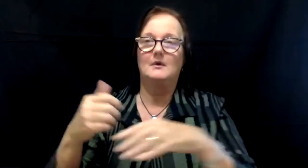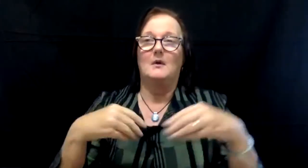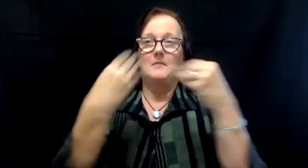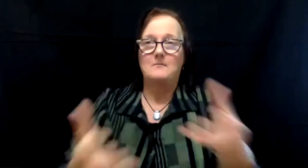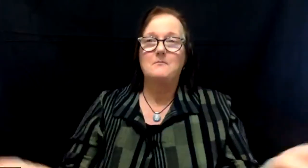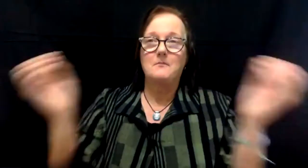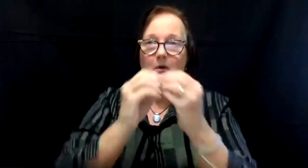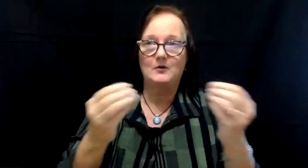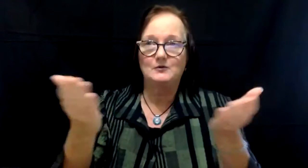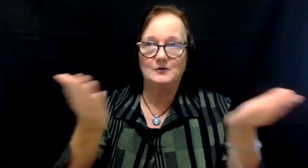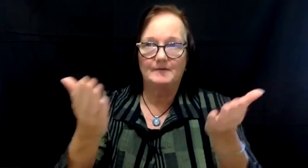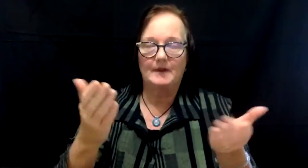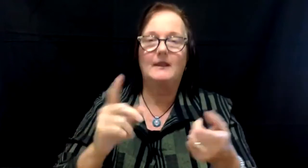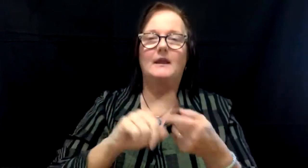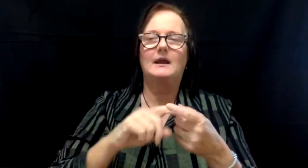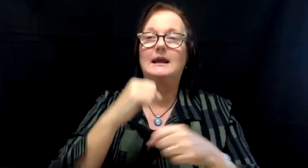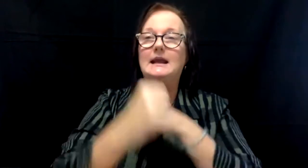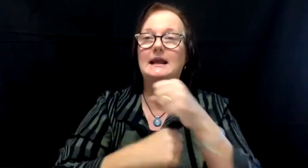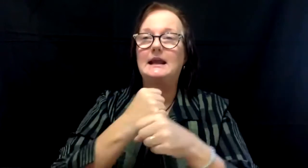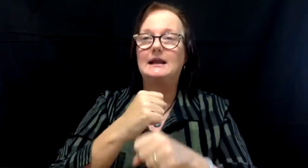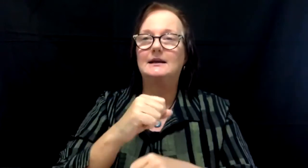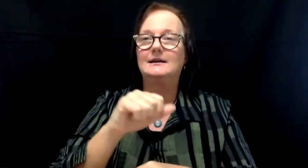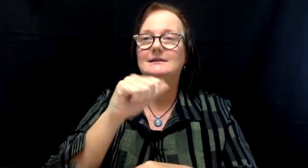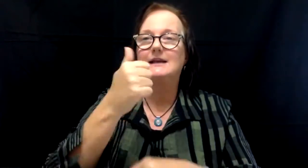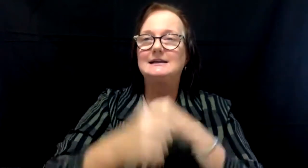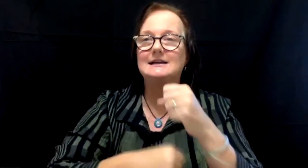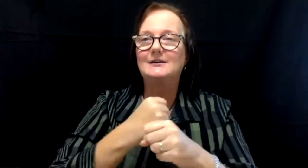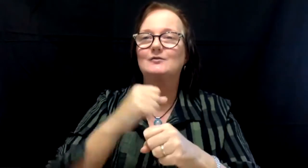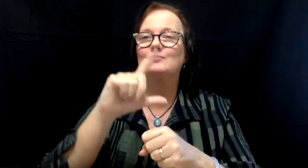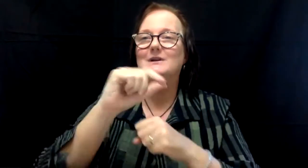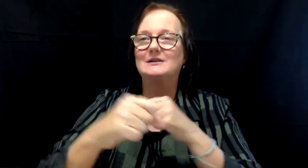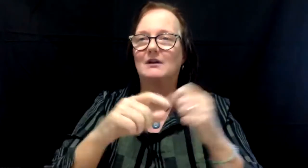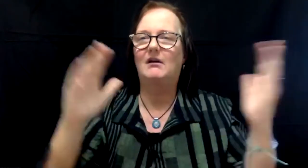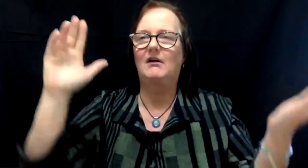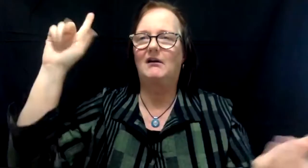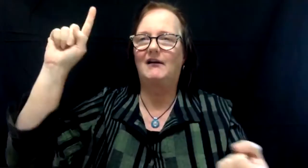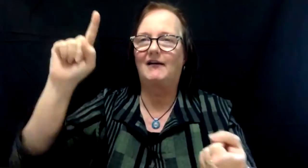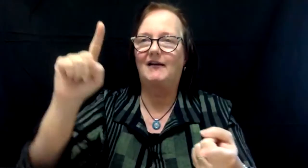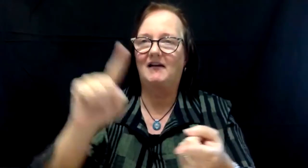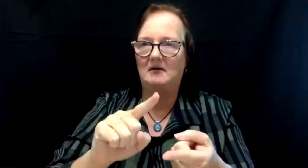and more services for Deaf children. Each decade after that, the number of Deaf children dwindled.